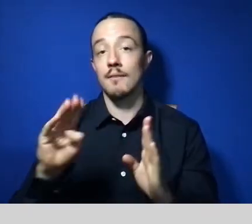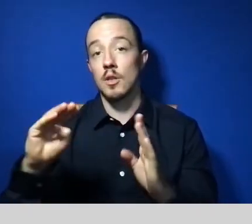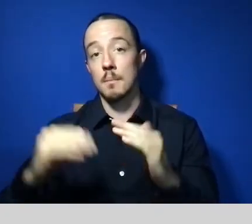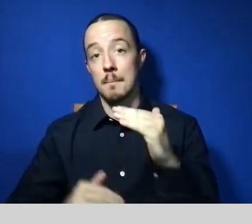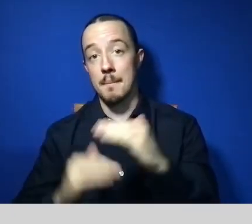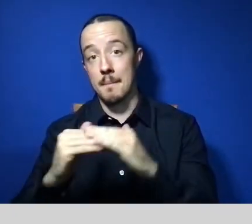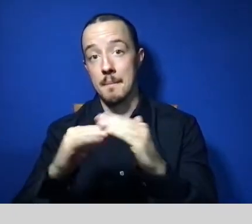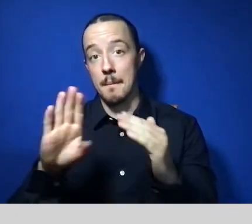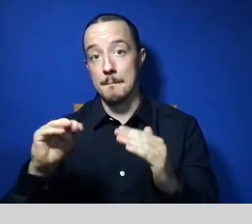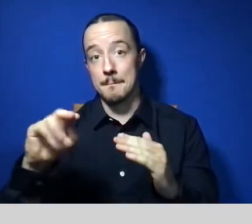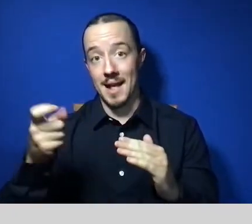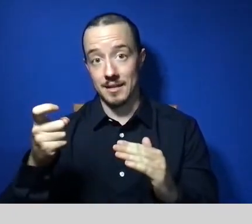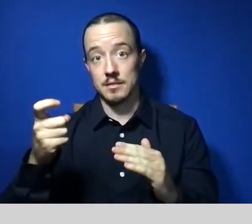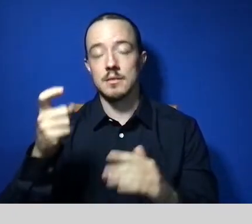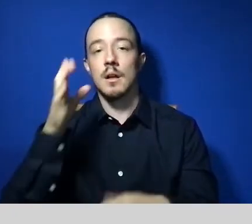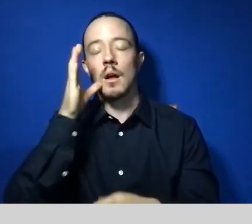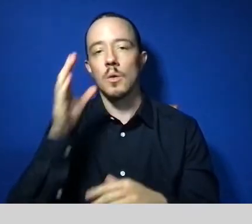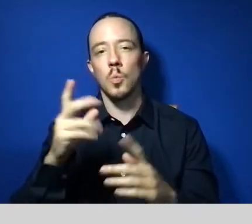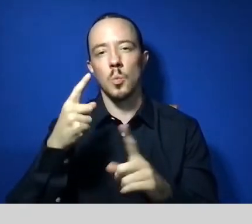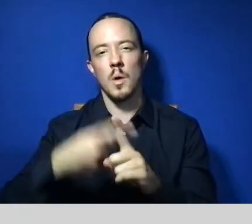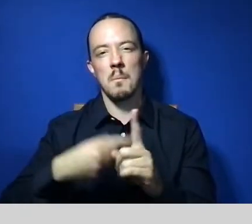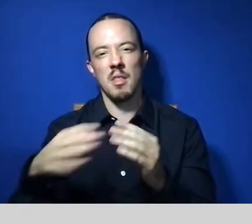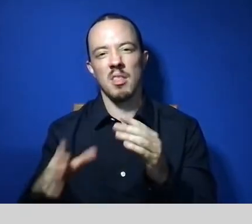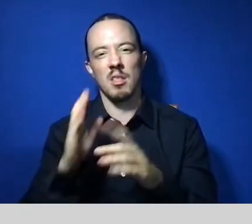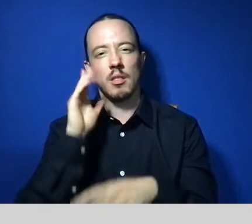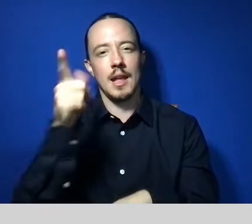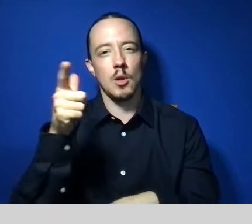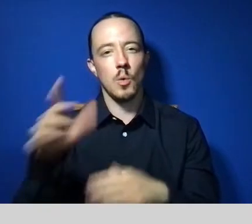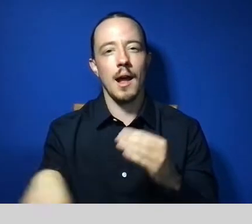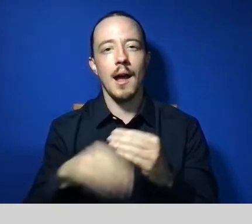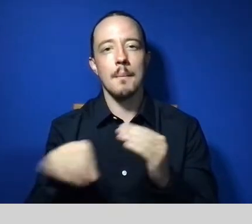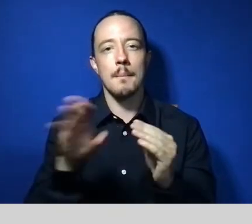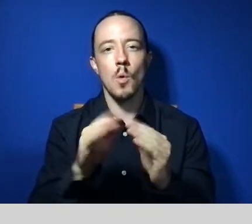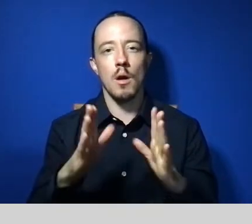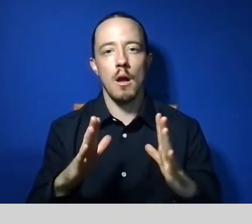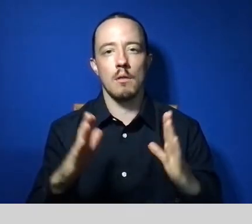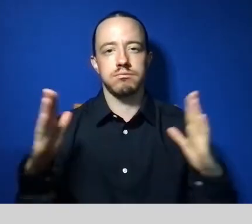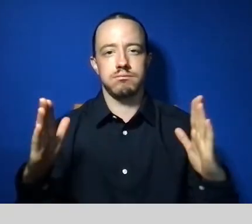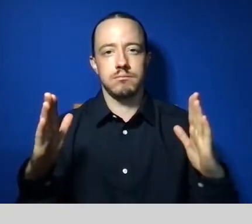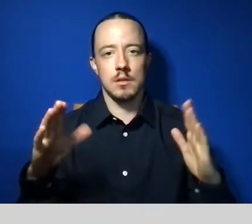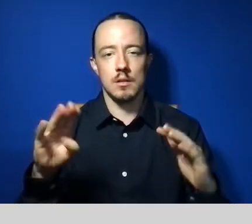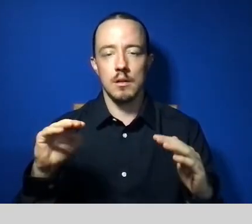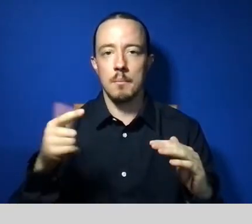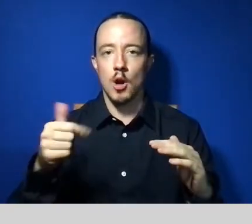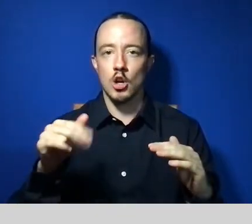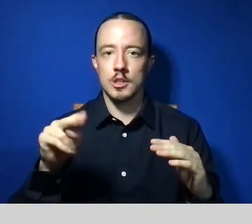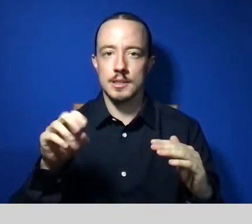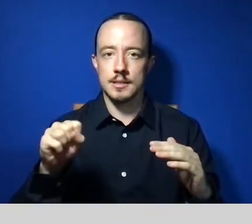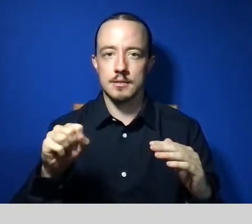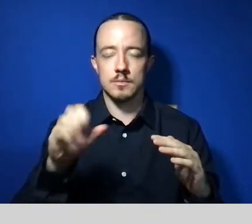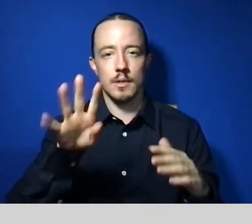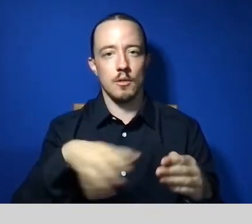I'm just going to make it a month later to add some margins to the graph.